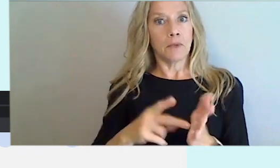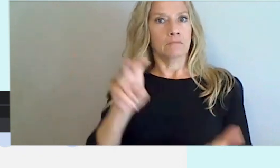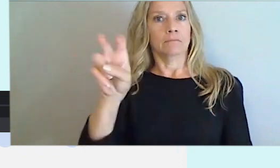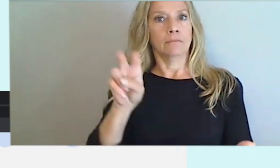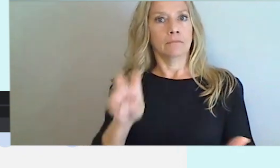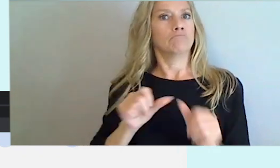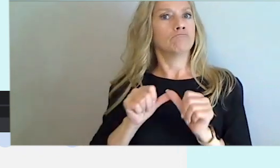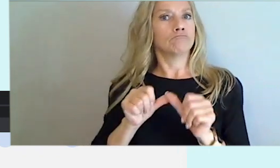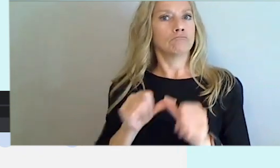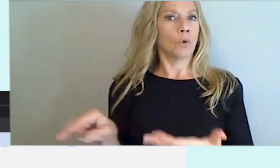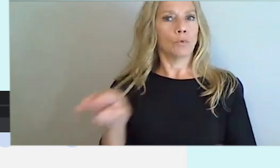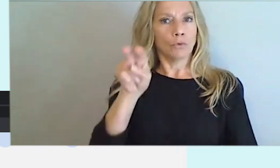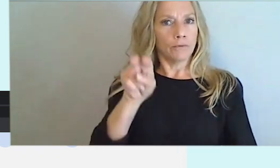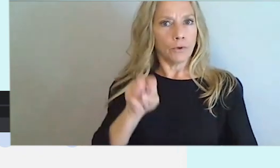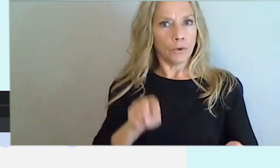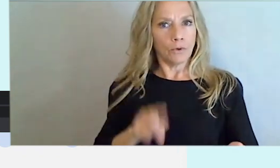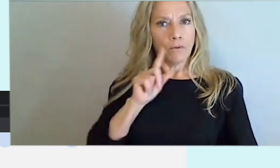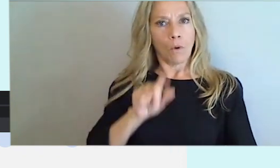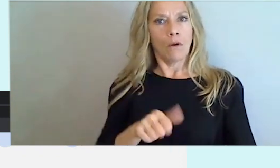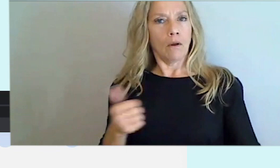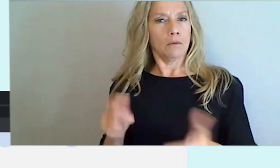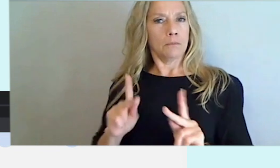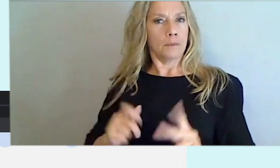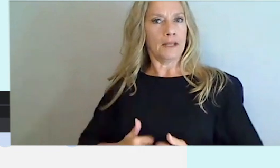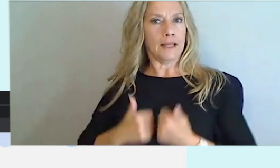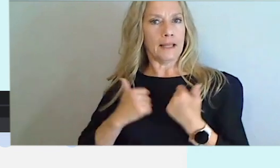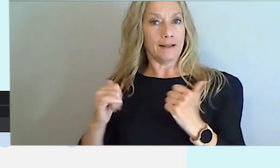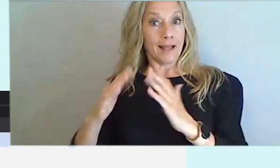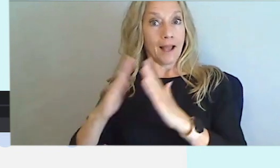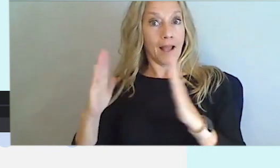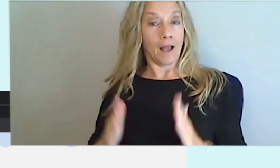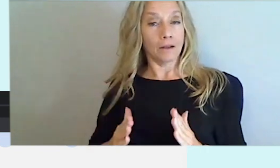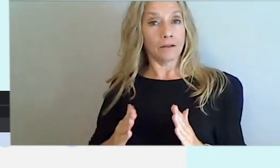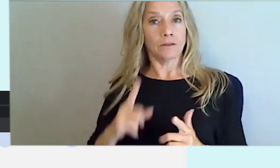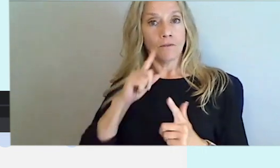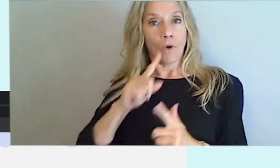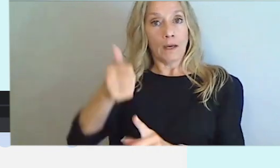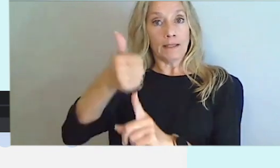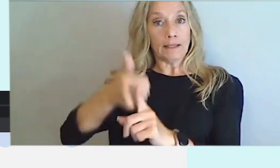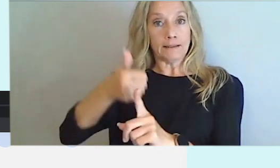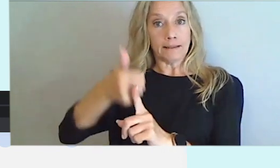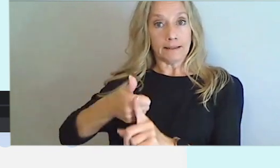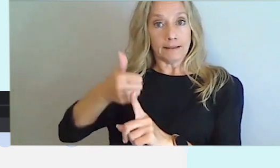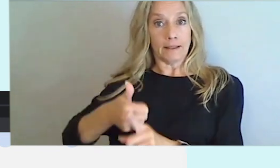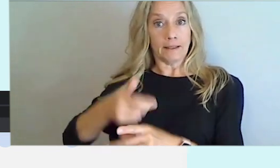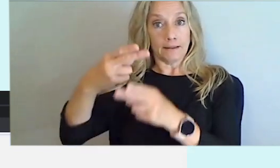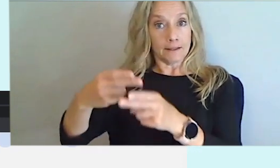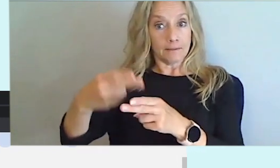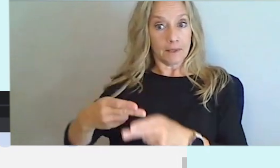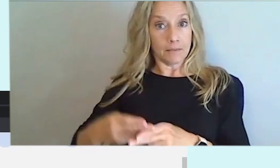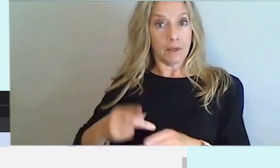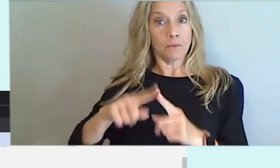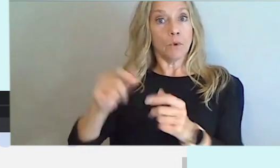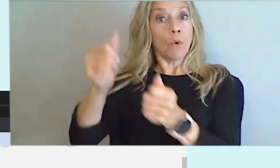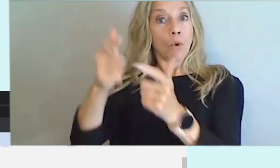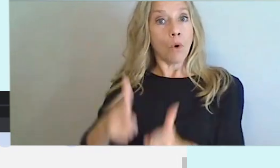for the other members of the household until everyone has a green checkmark. Click Review to review the information